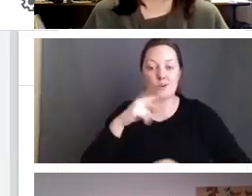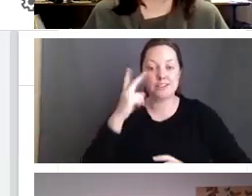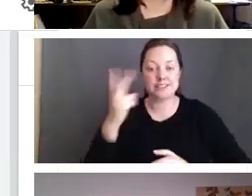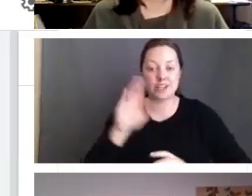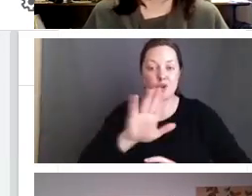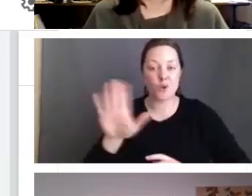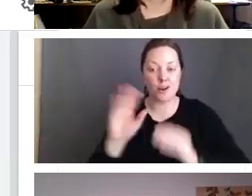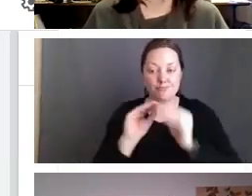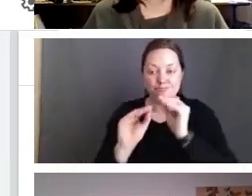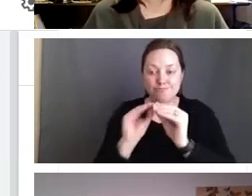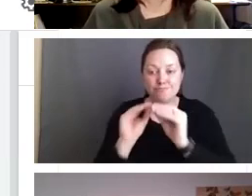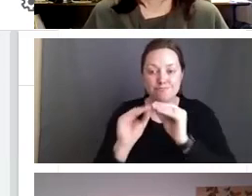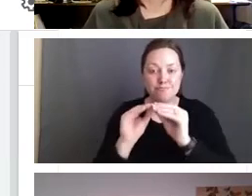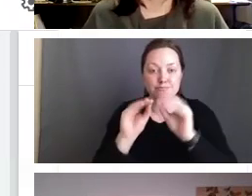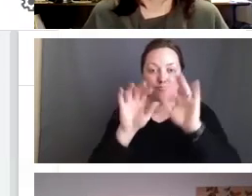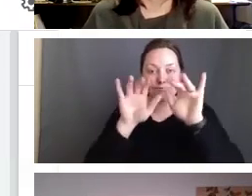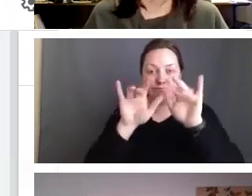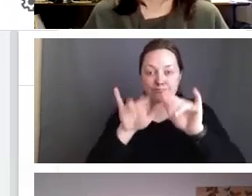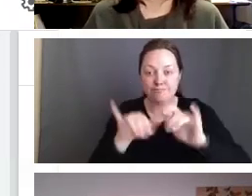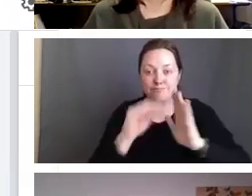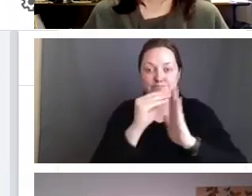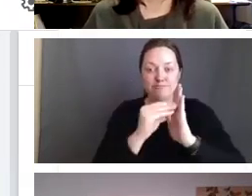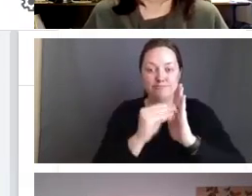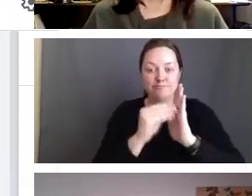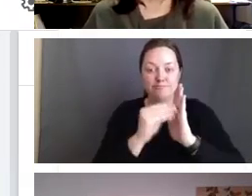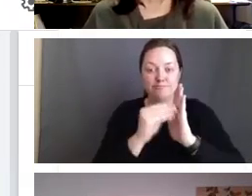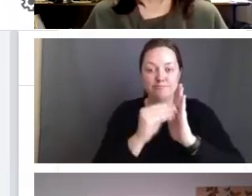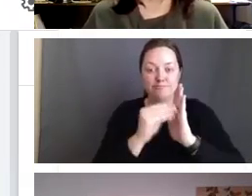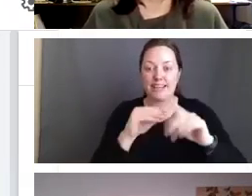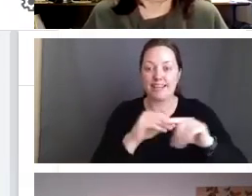I have showed you the text box, I showed you the images button.